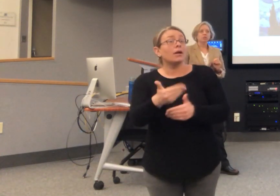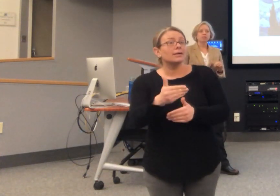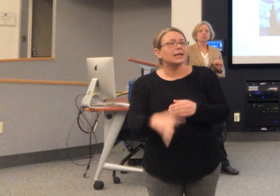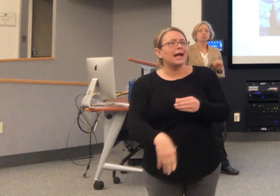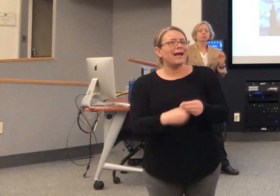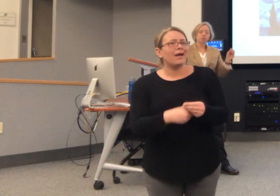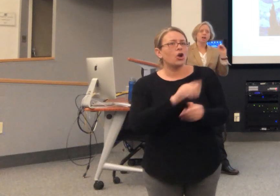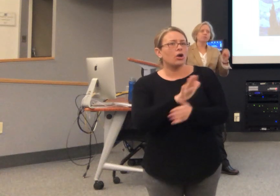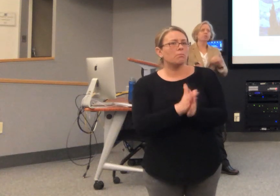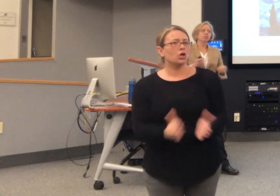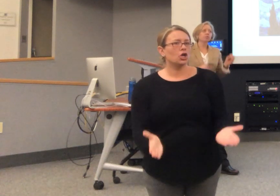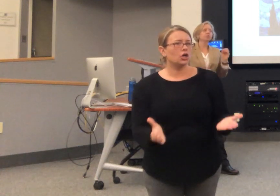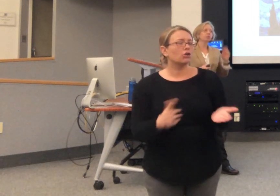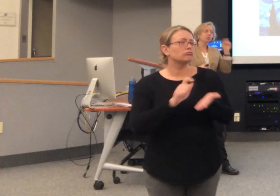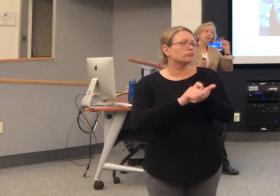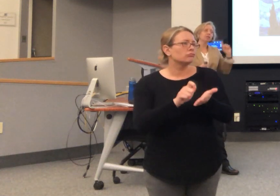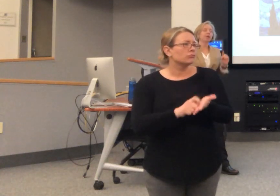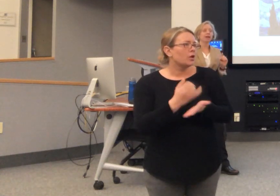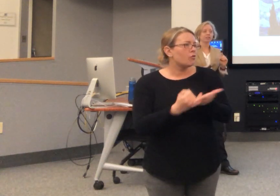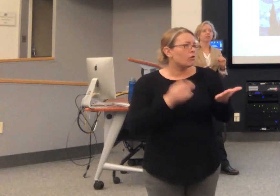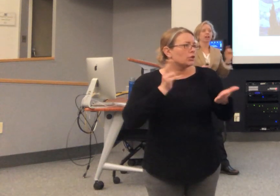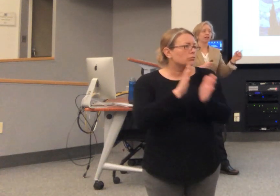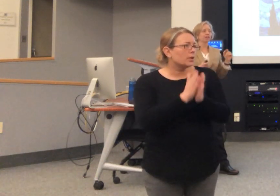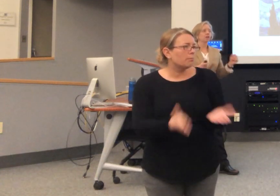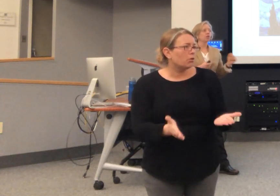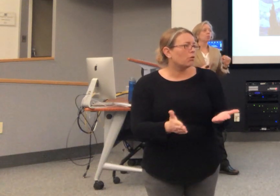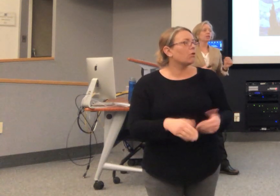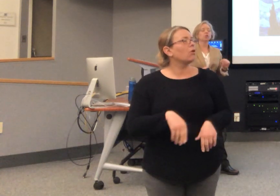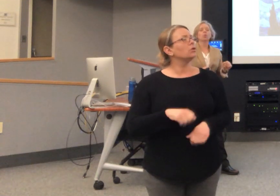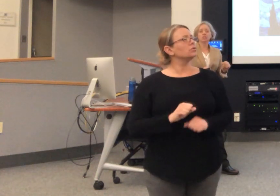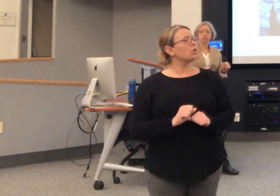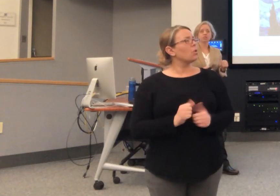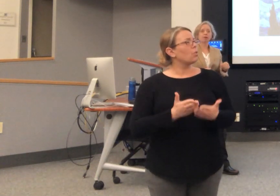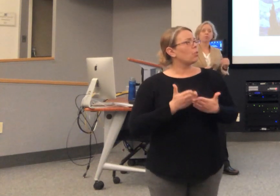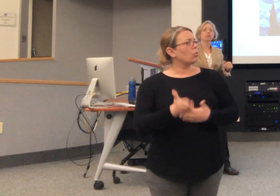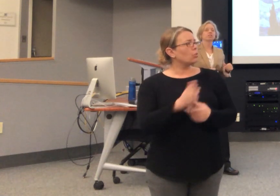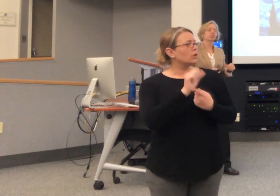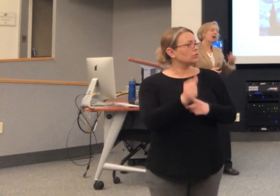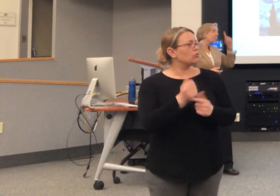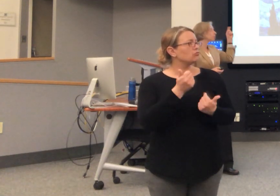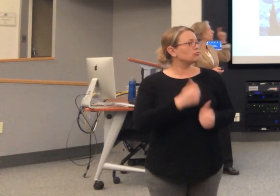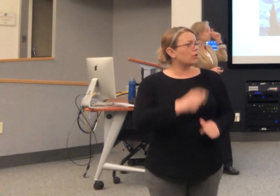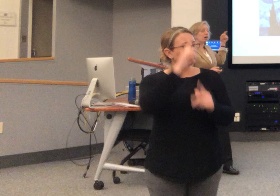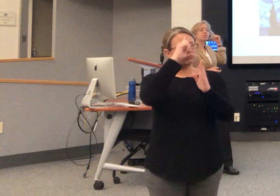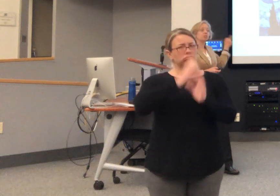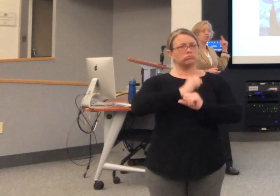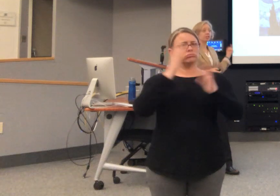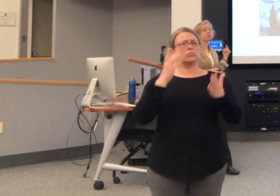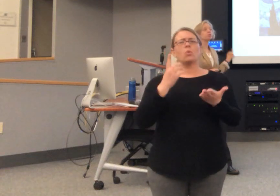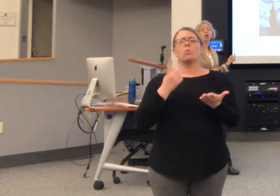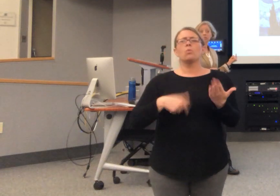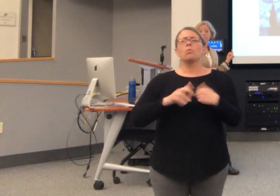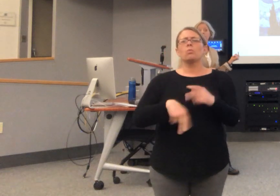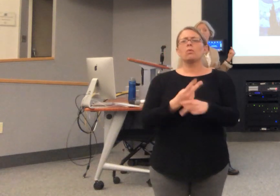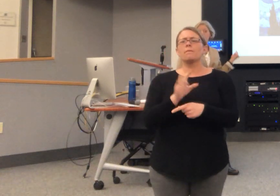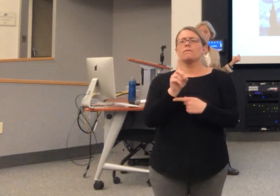So, as we go through, try to unpack in your head what questions might arise out of the copyright law as you're thinking through all the different things